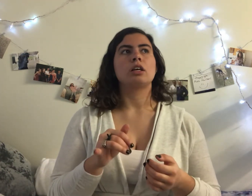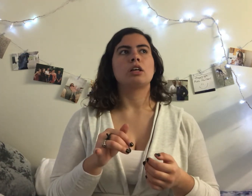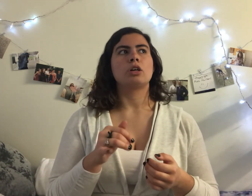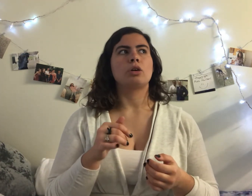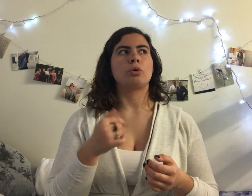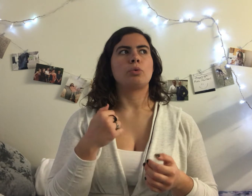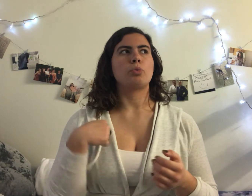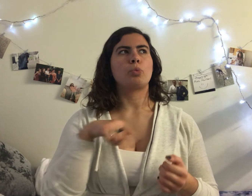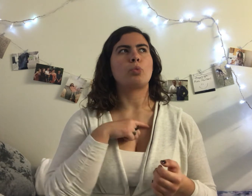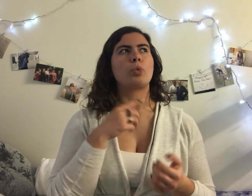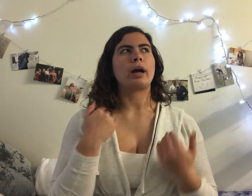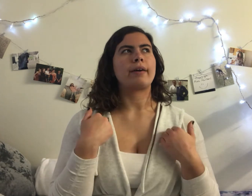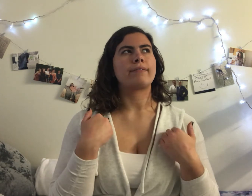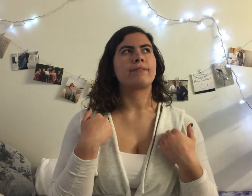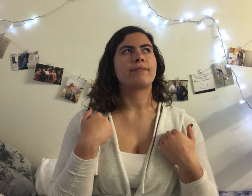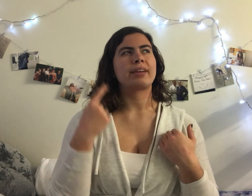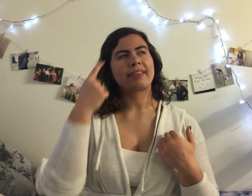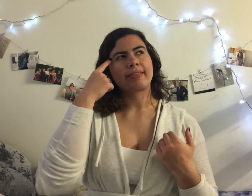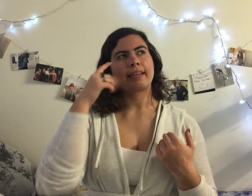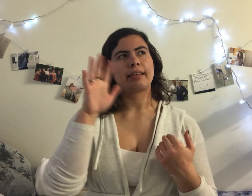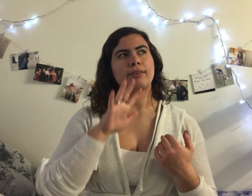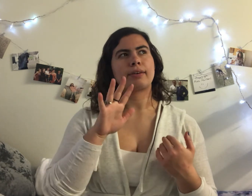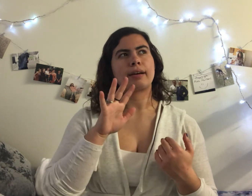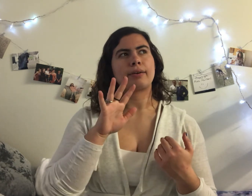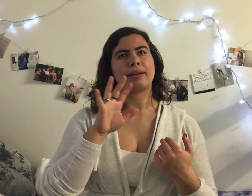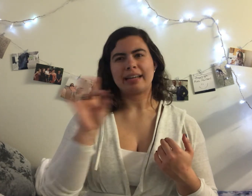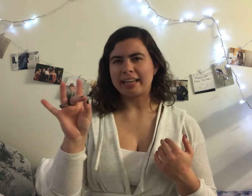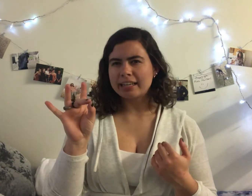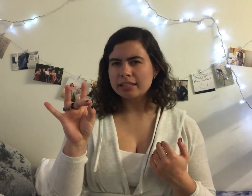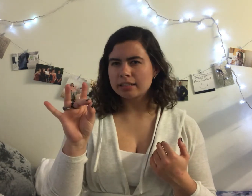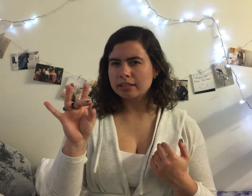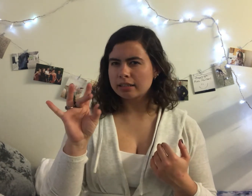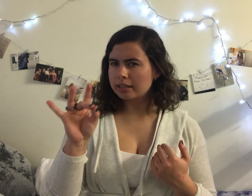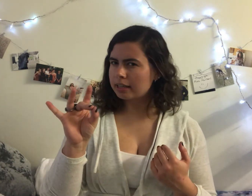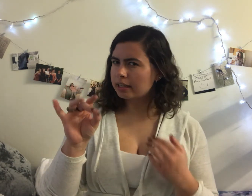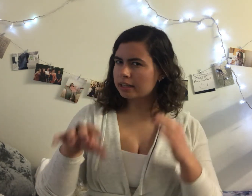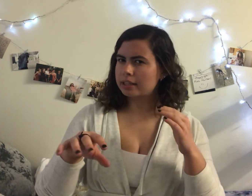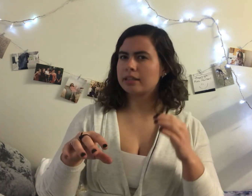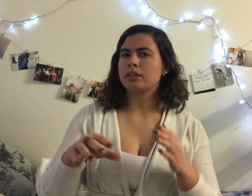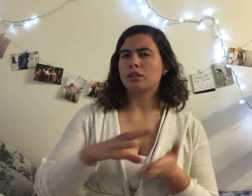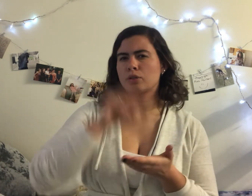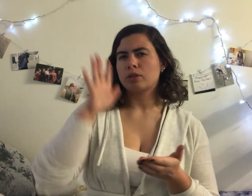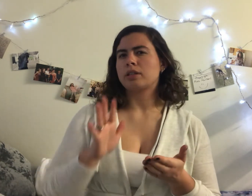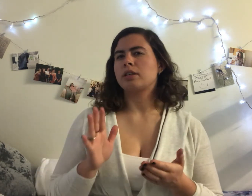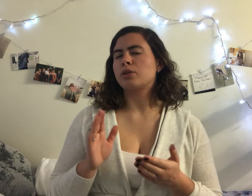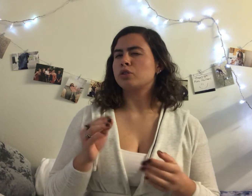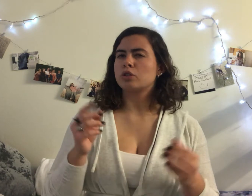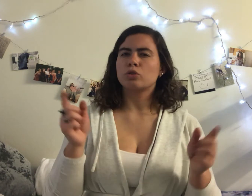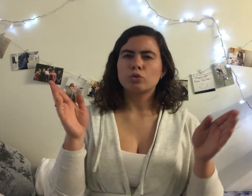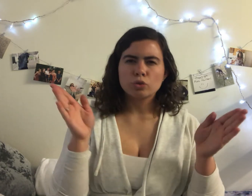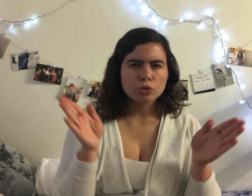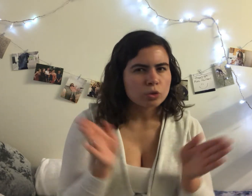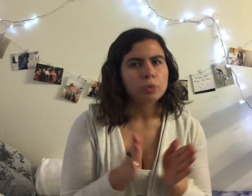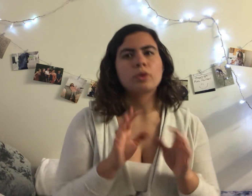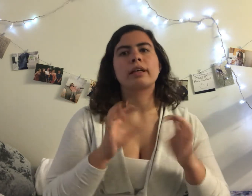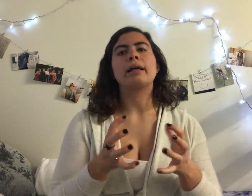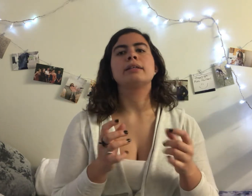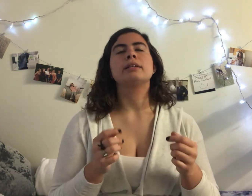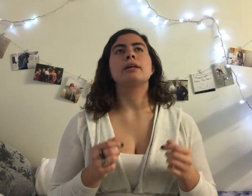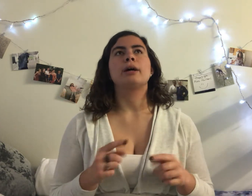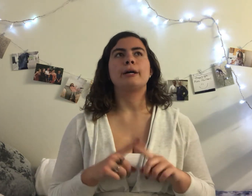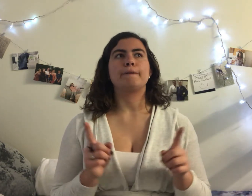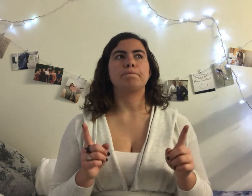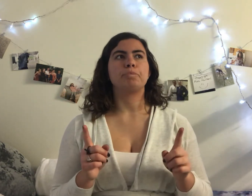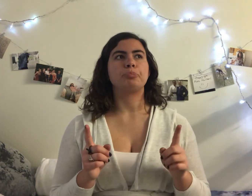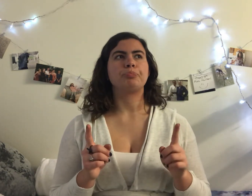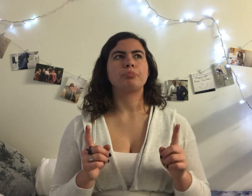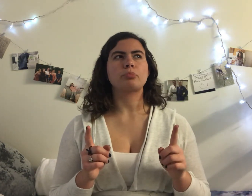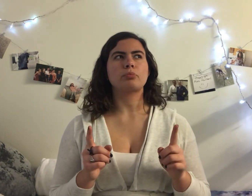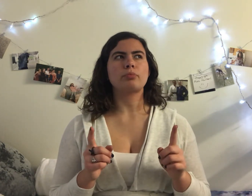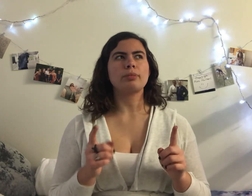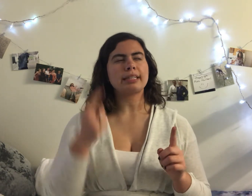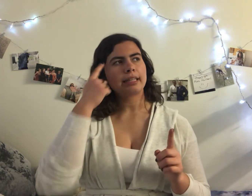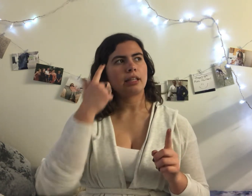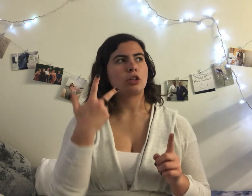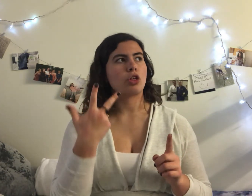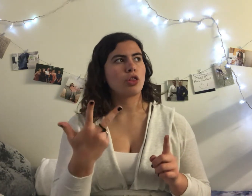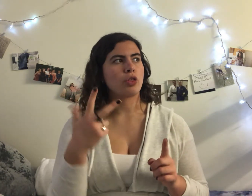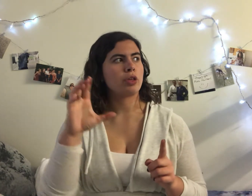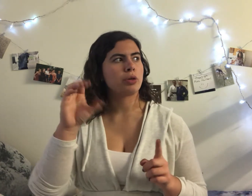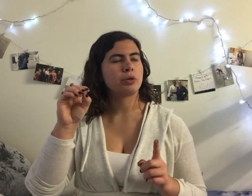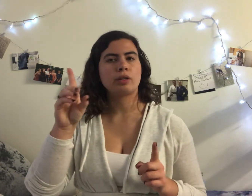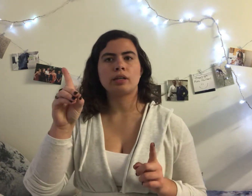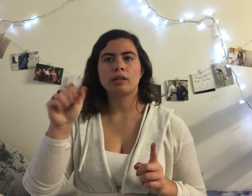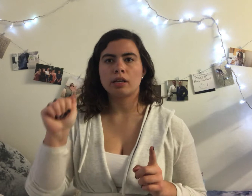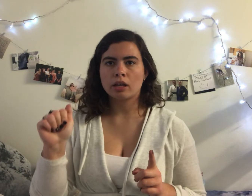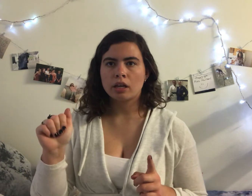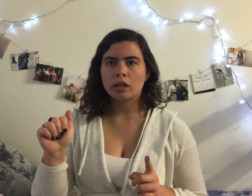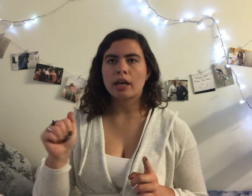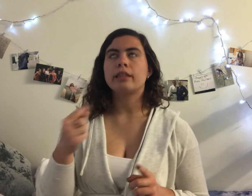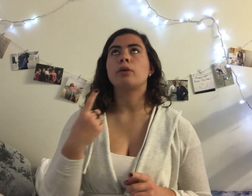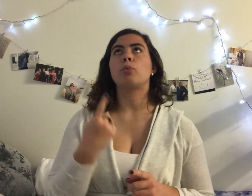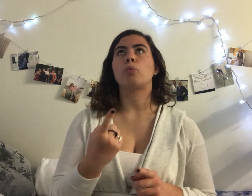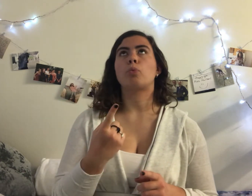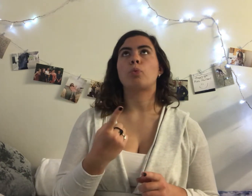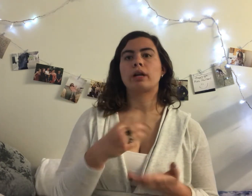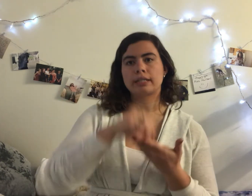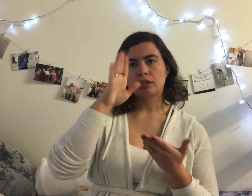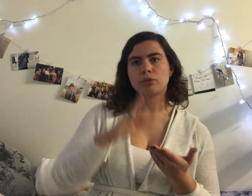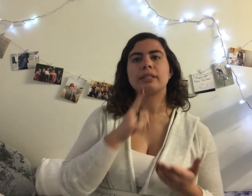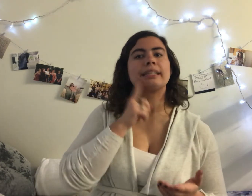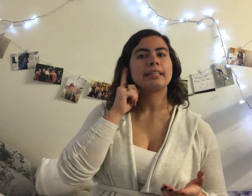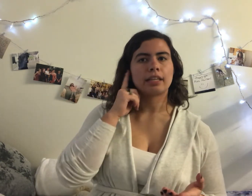I think we have around 8 students right now. So it's a small class, but we have I think 3 CODAs and 1 Deaf